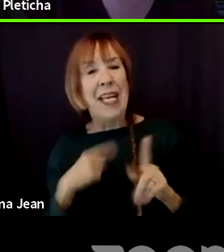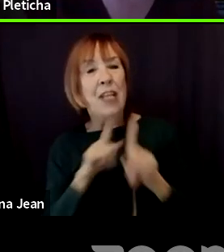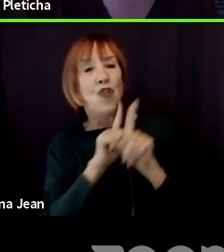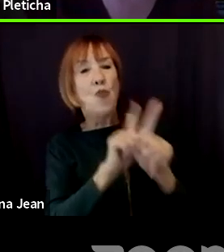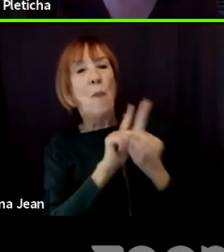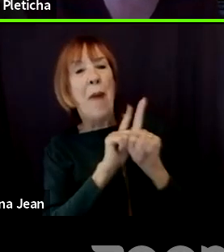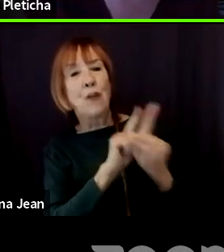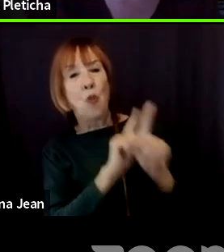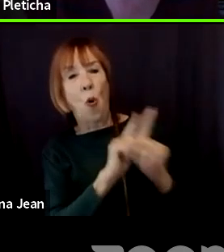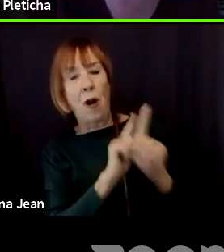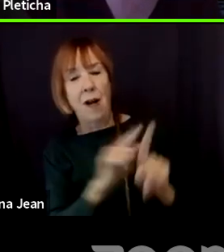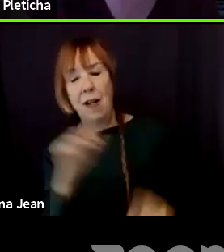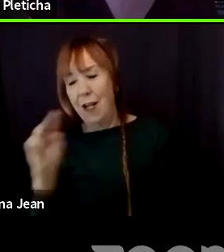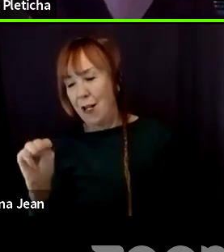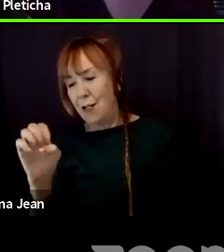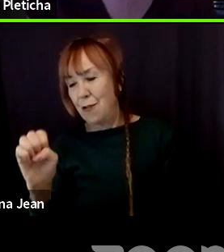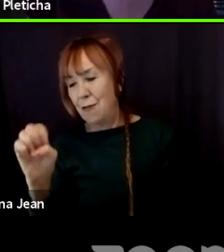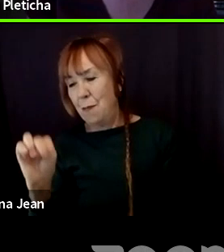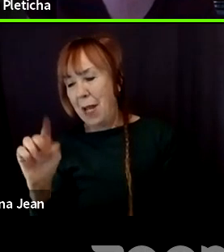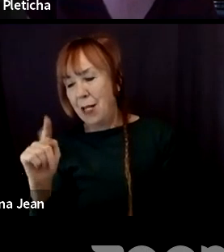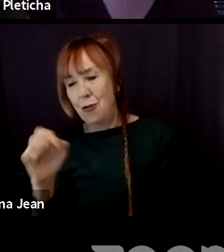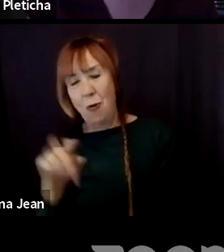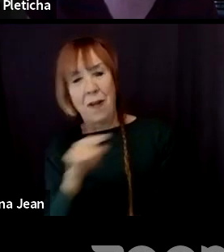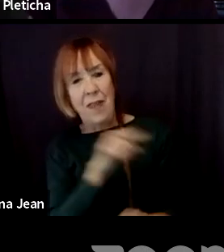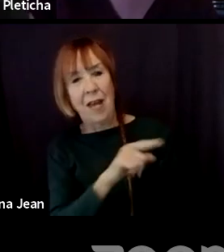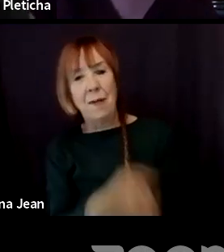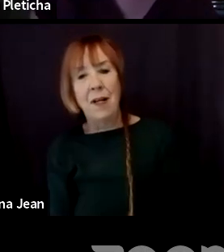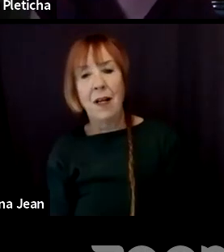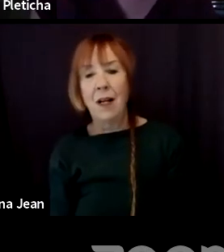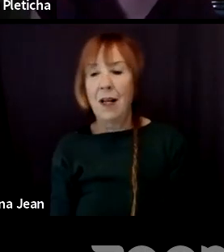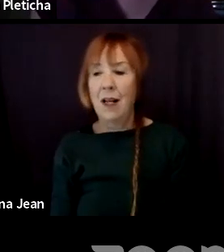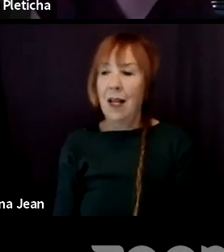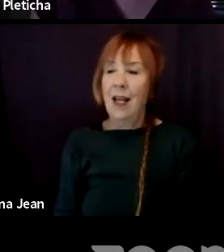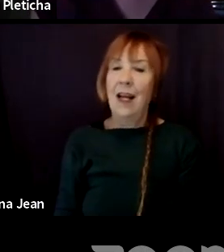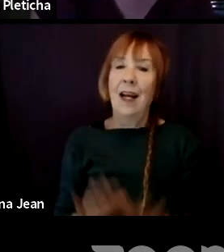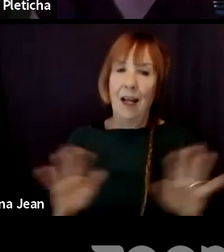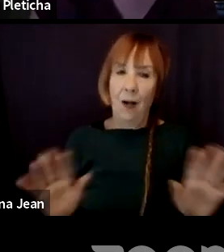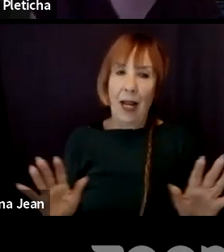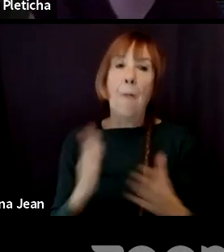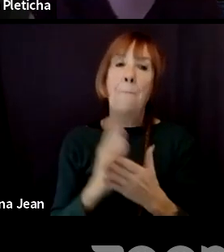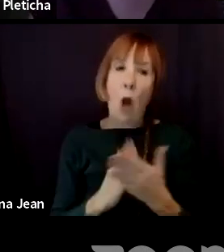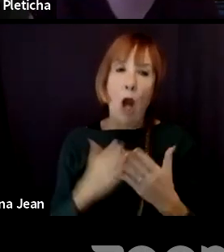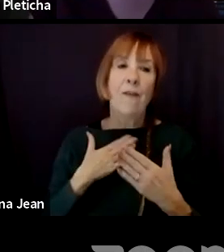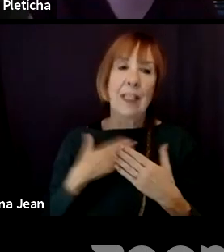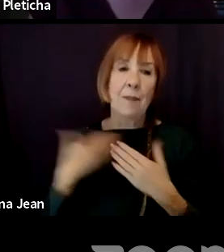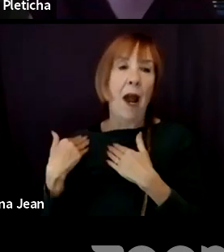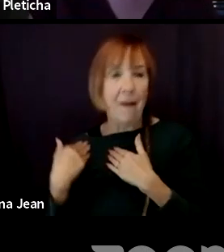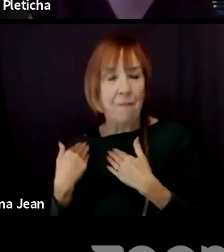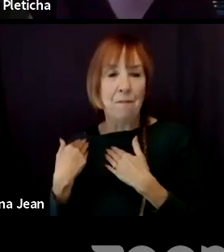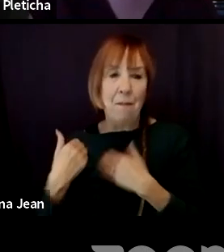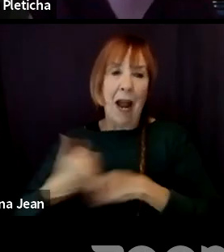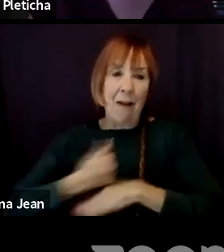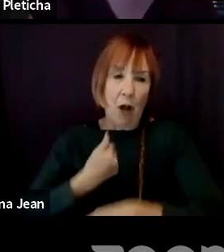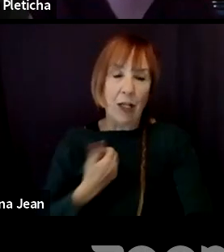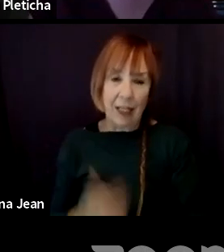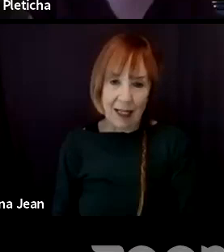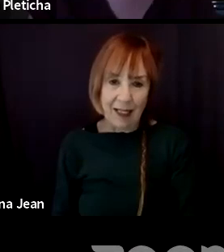always and partly it's my fault what I do on my show, I say it a lot you guys want to come hang,